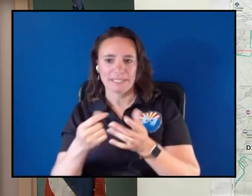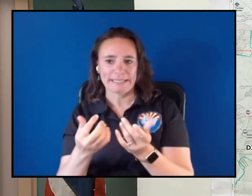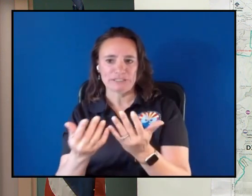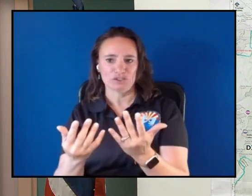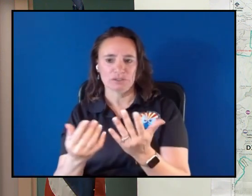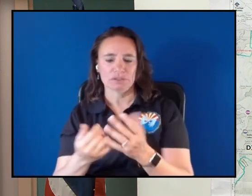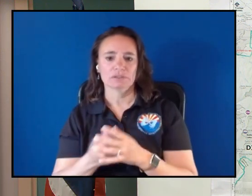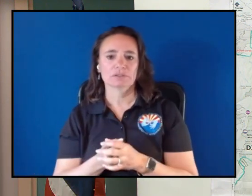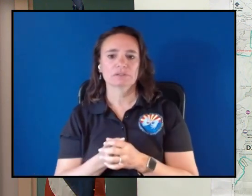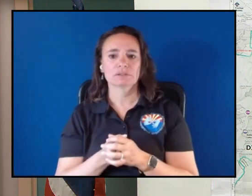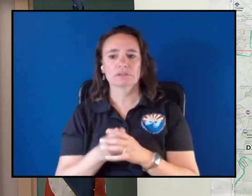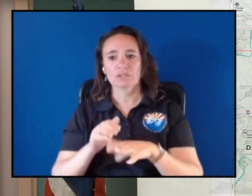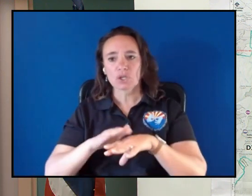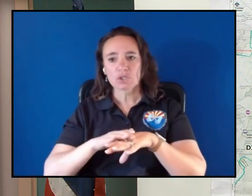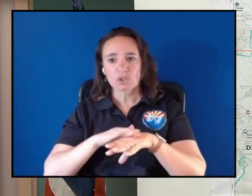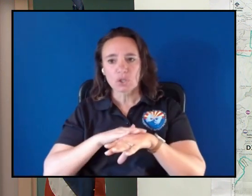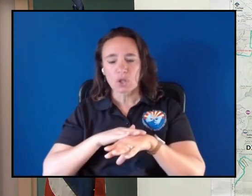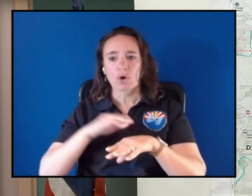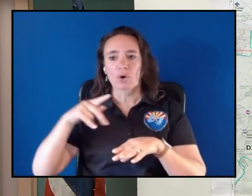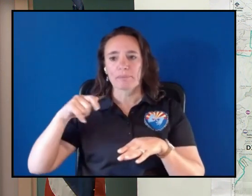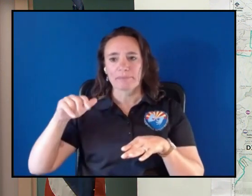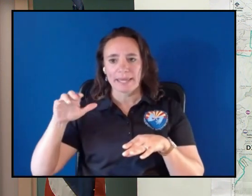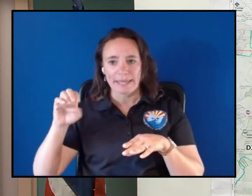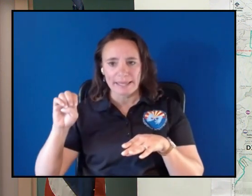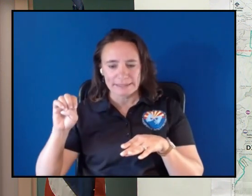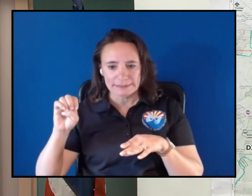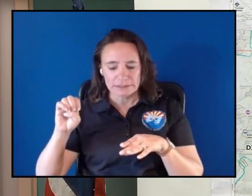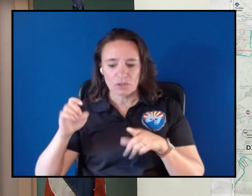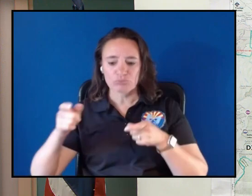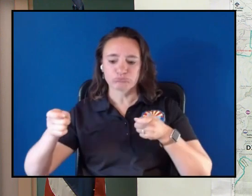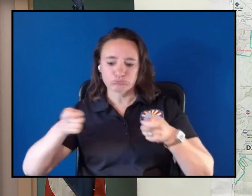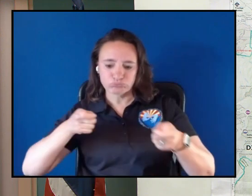it's very controlled and very thought out and planned.